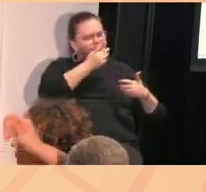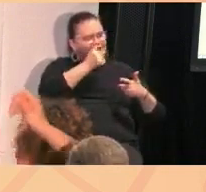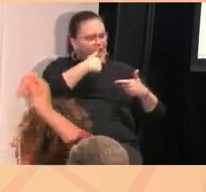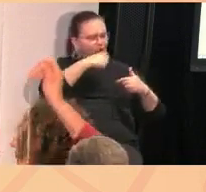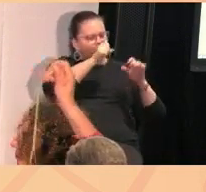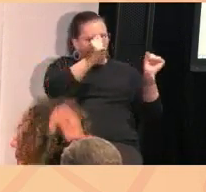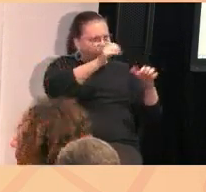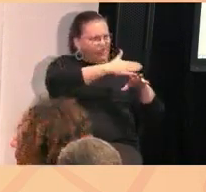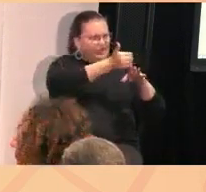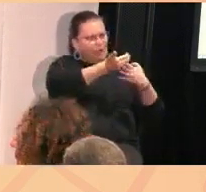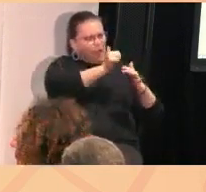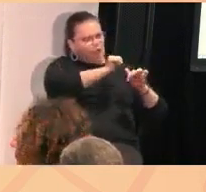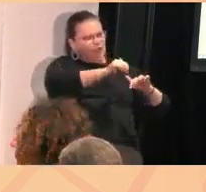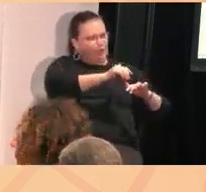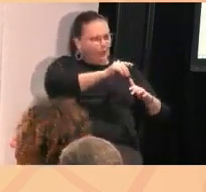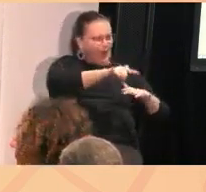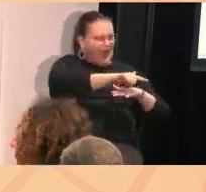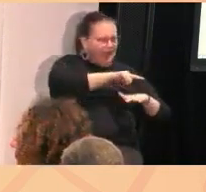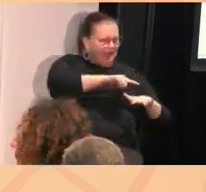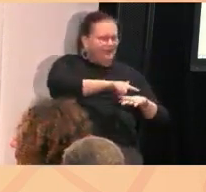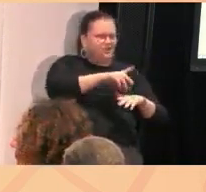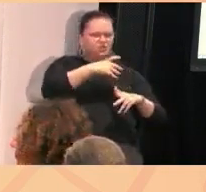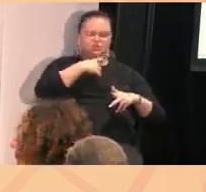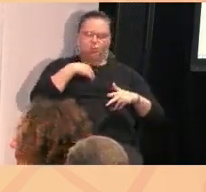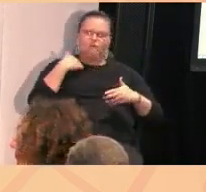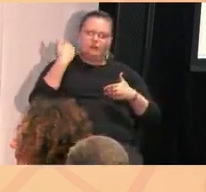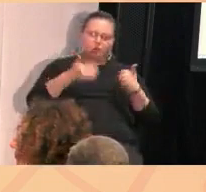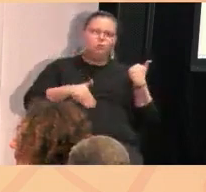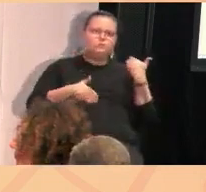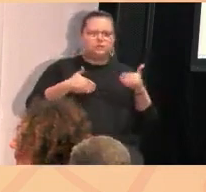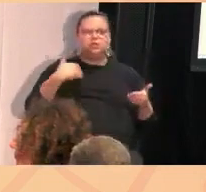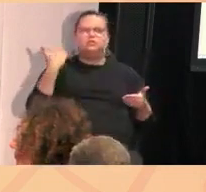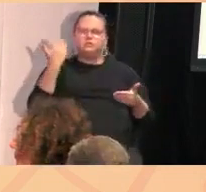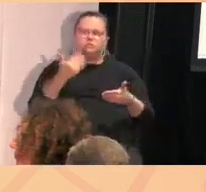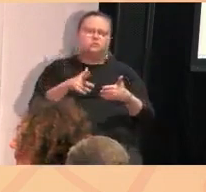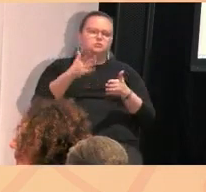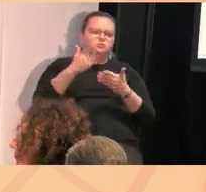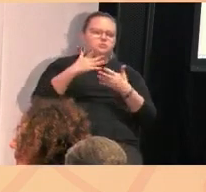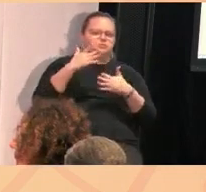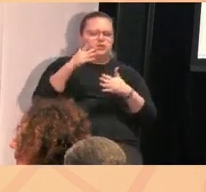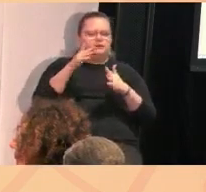landholders and request permission to install them.